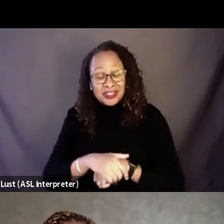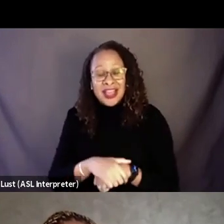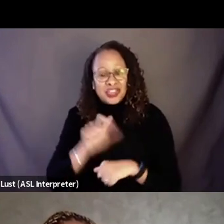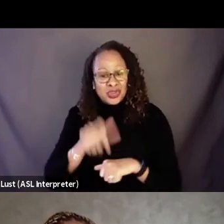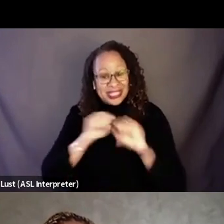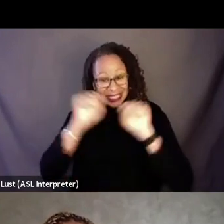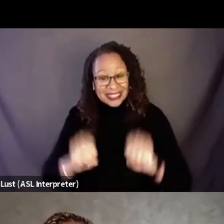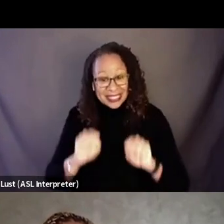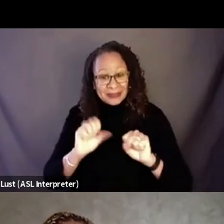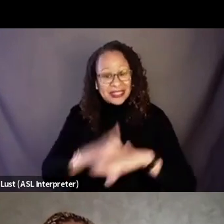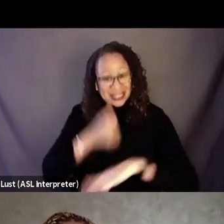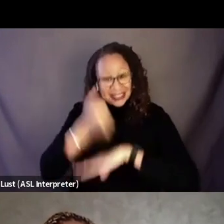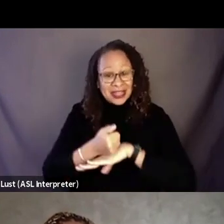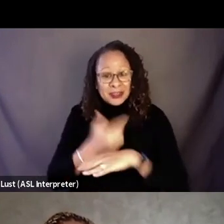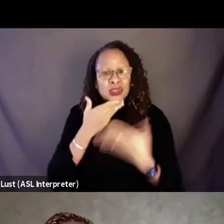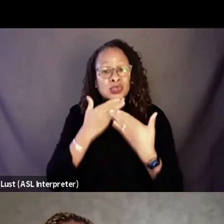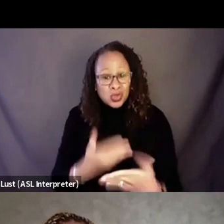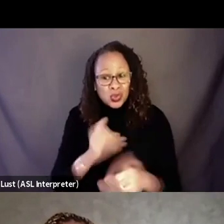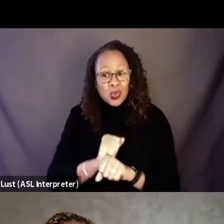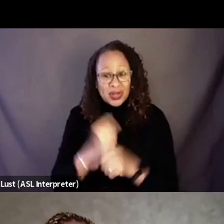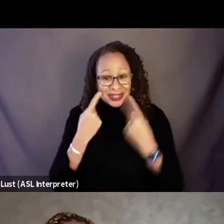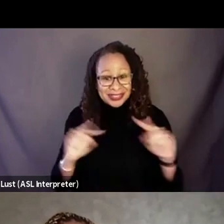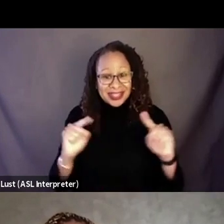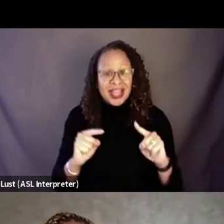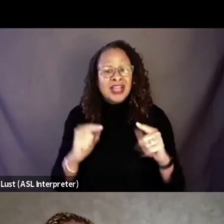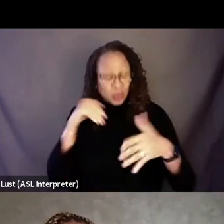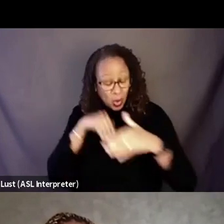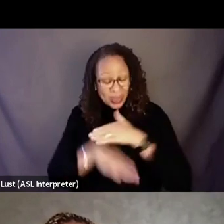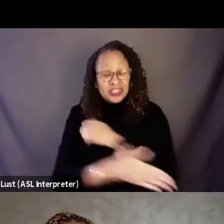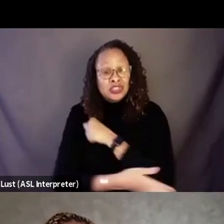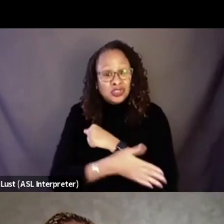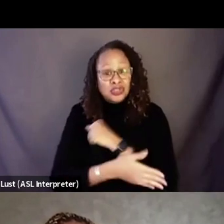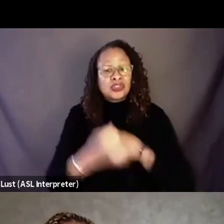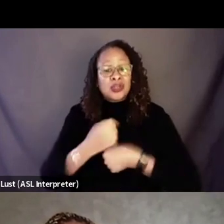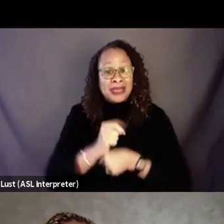in good working condition. So you go into the country to make it good and right